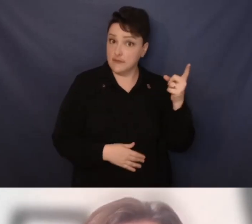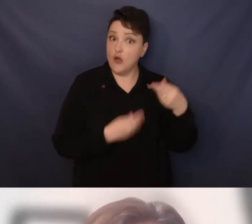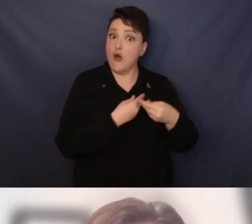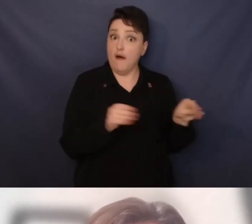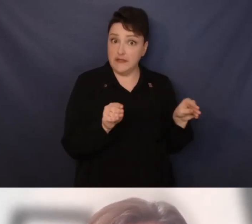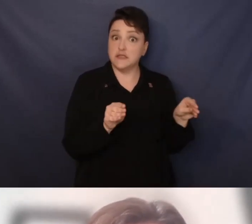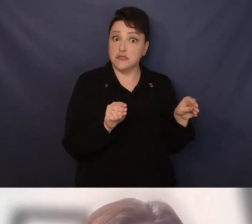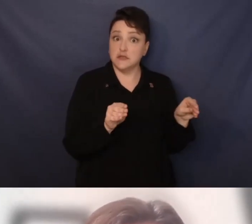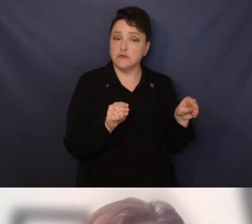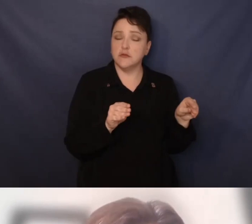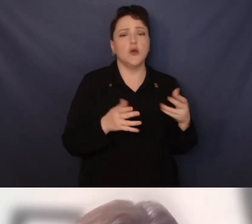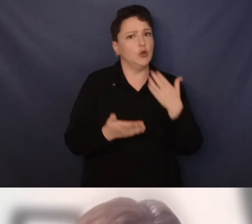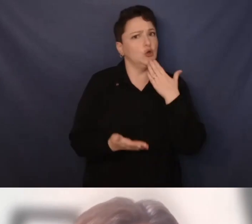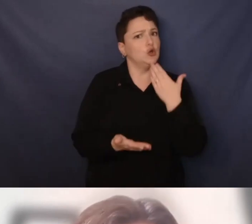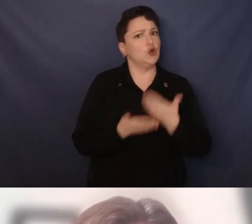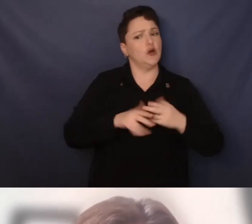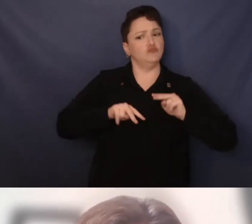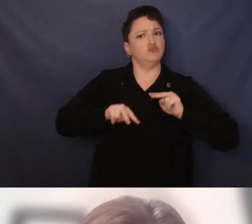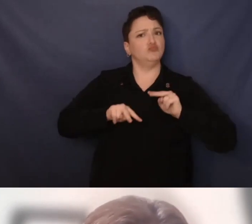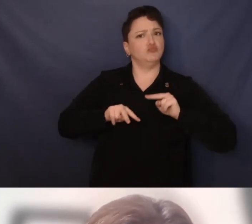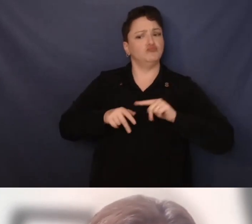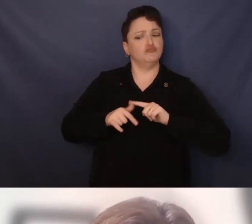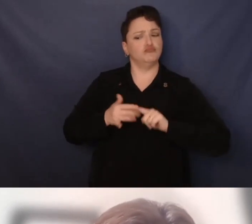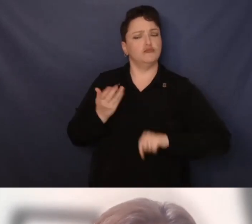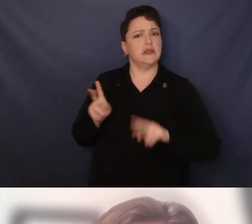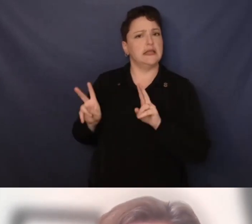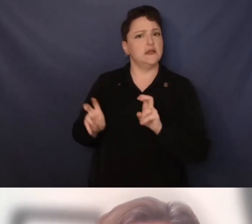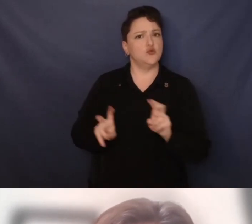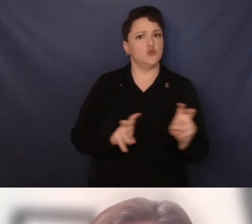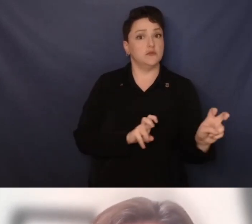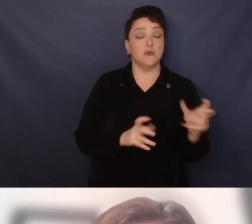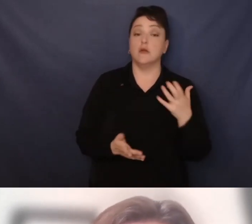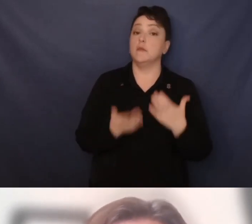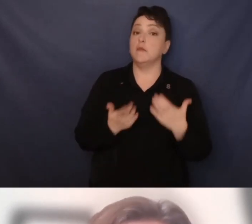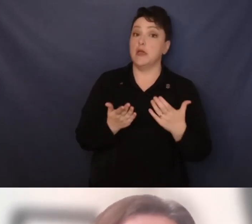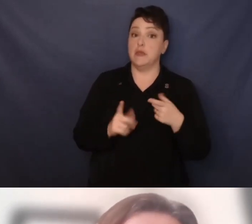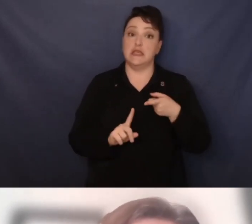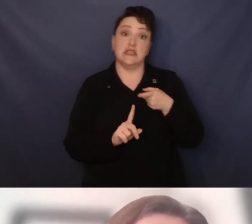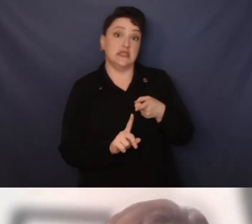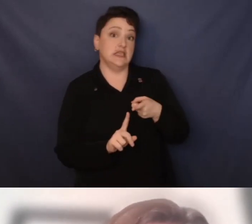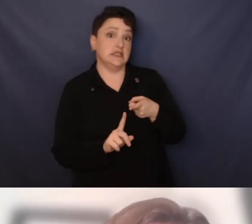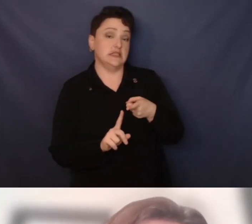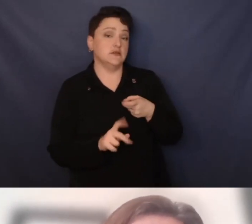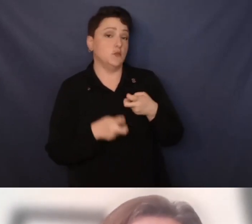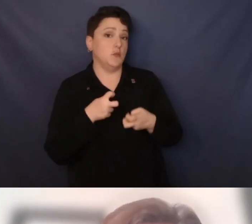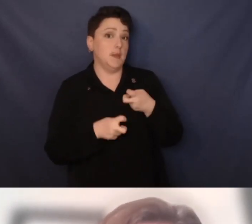maybe -- we think may be good on this issue. The problem is, it's not going to solve your current